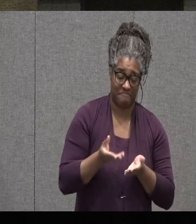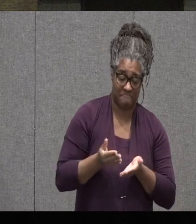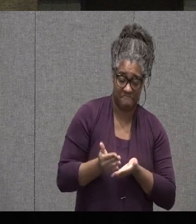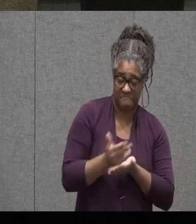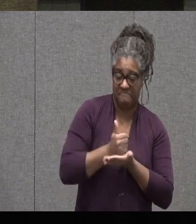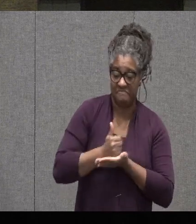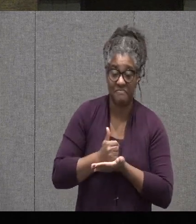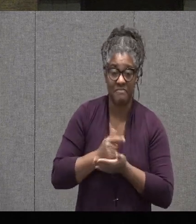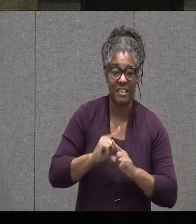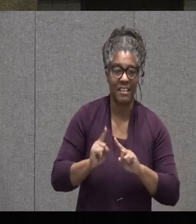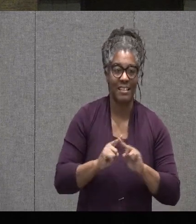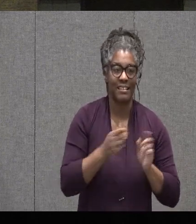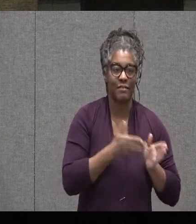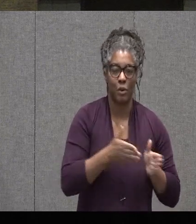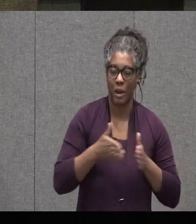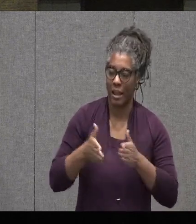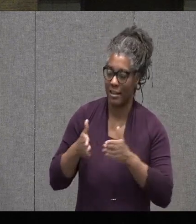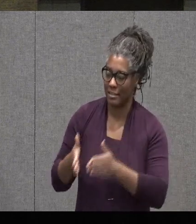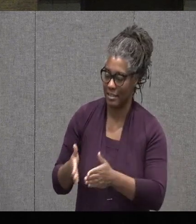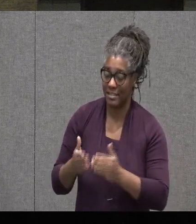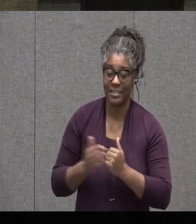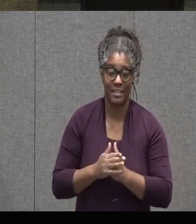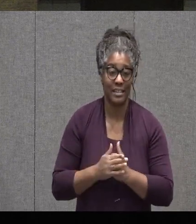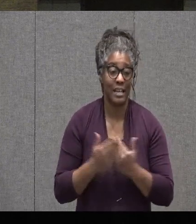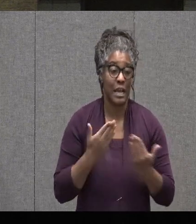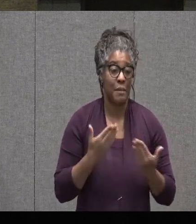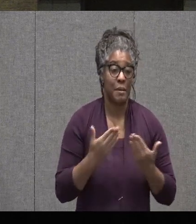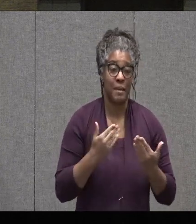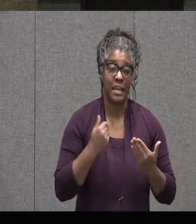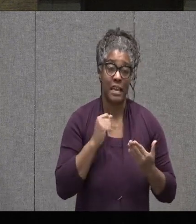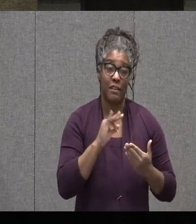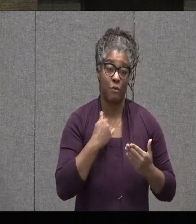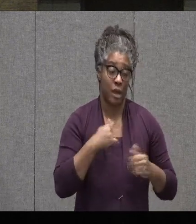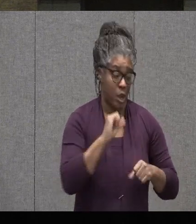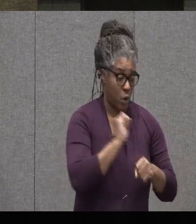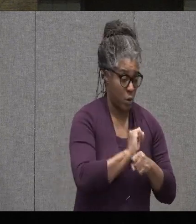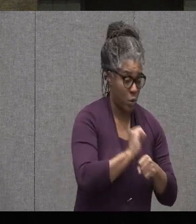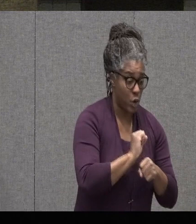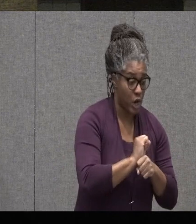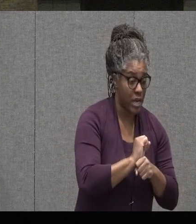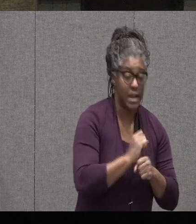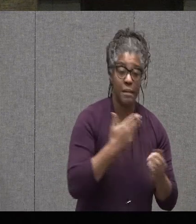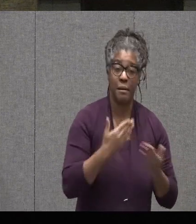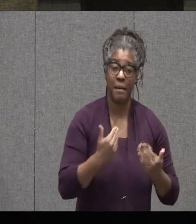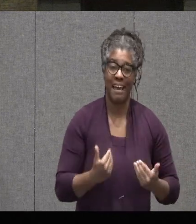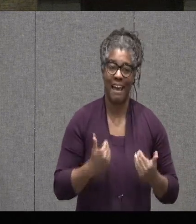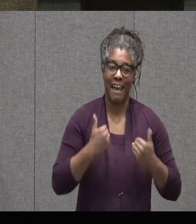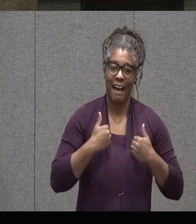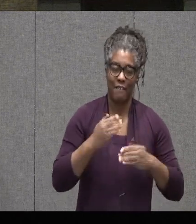or maybe by owning a business, or property. Maybe if somebody sells their home